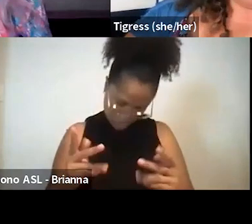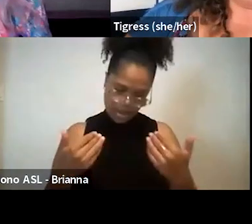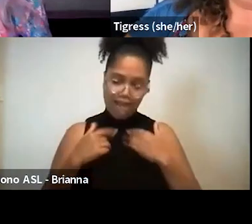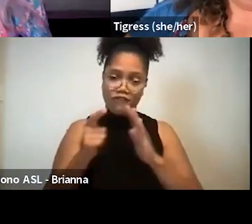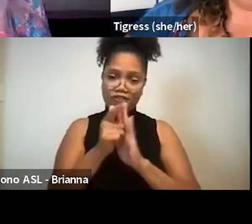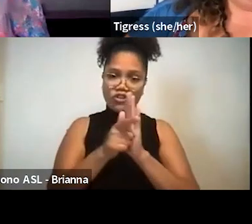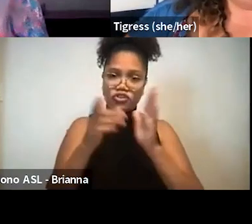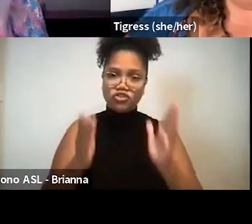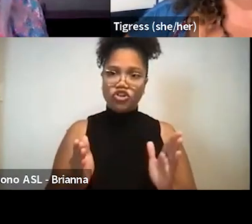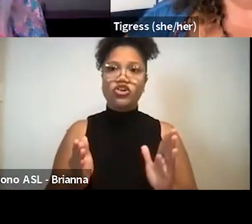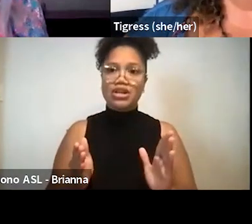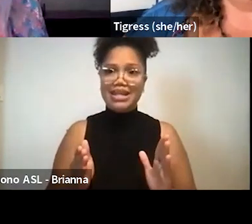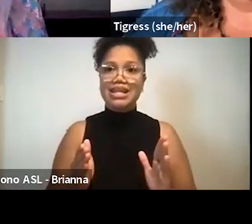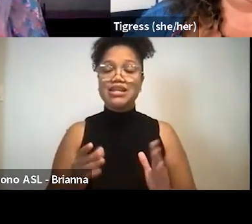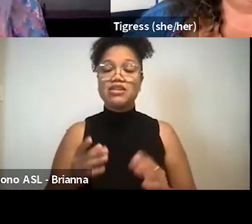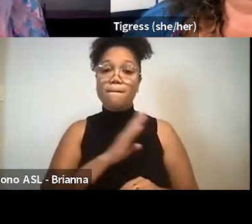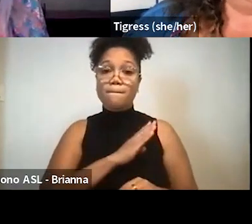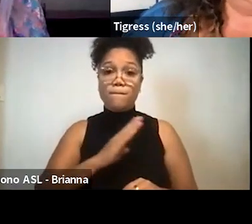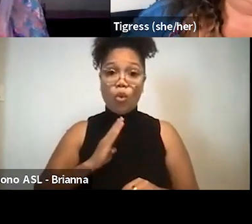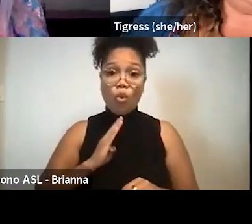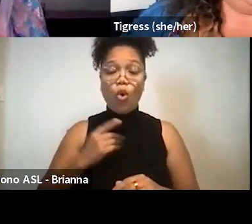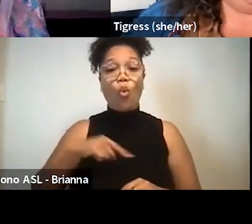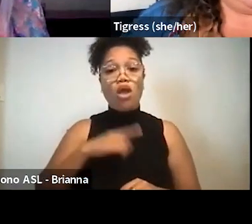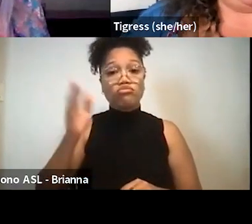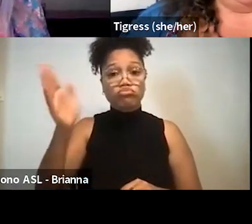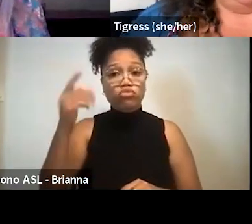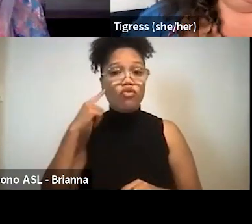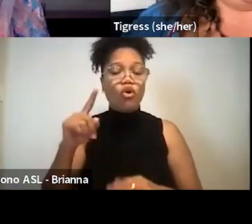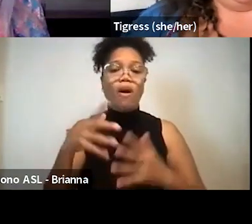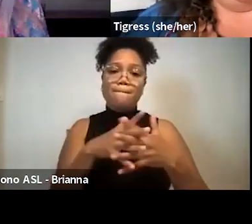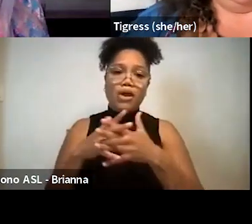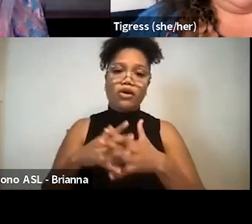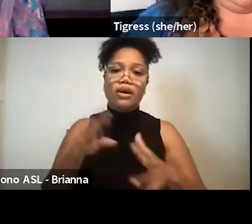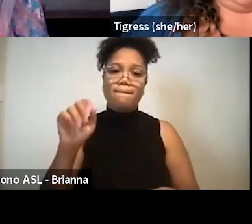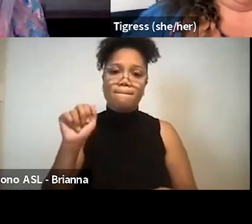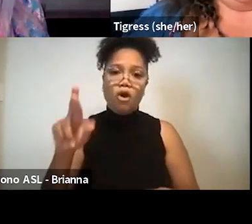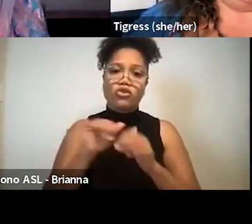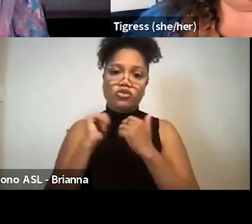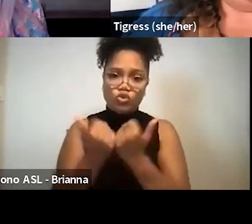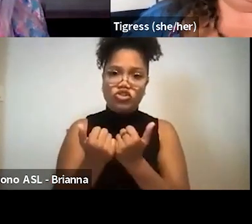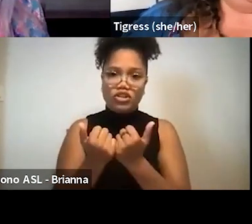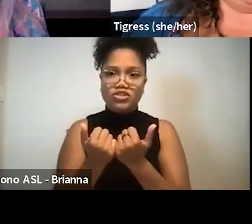members, Ellen Lee, did for the American Bar Association. And so you can take a look at that and and then follow up with Claire